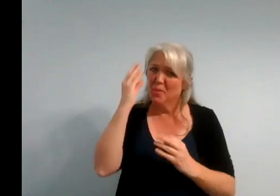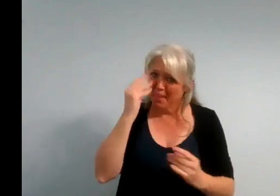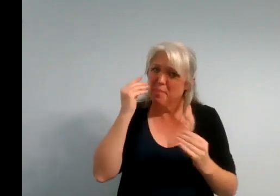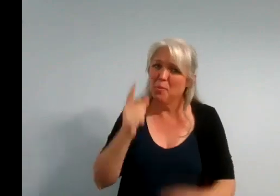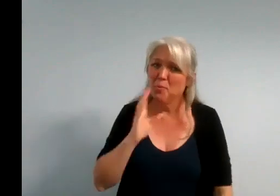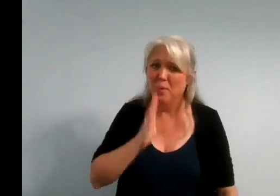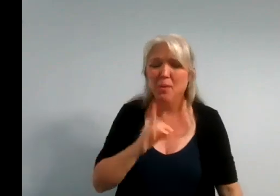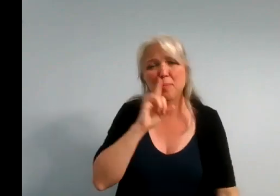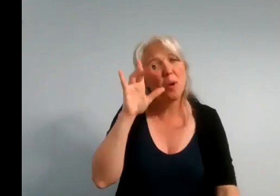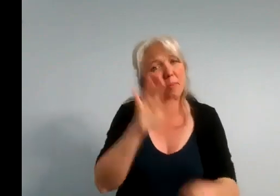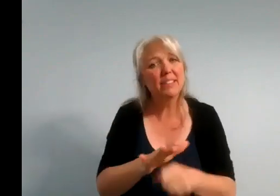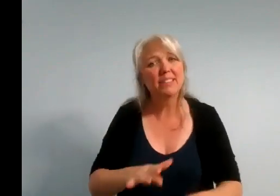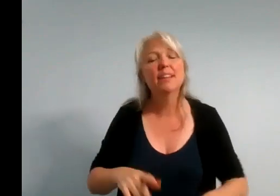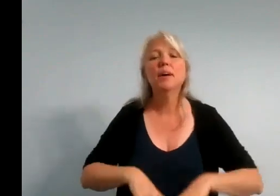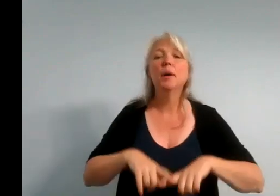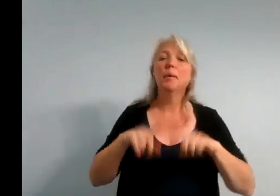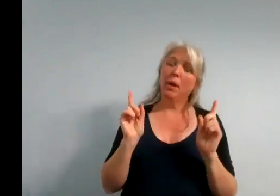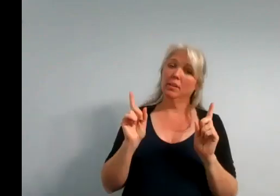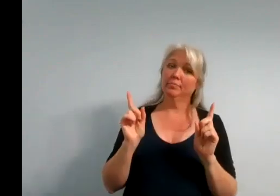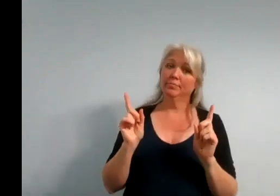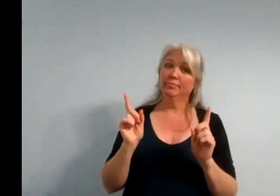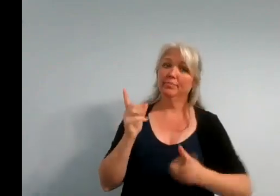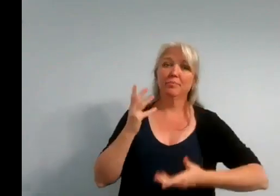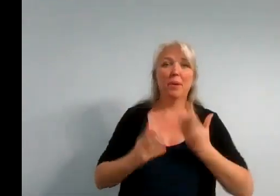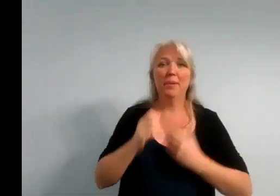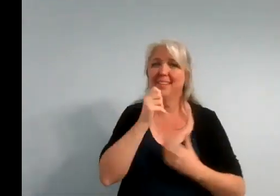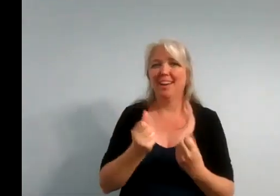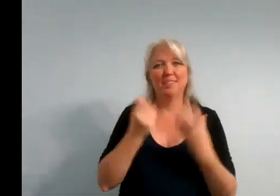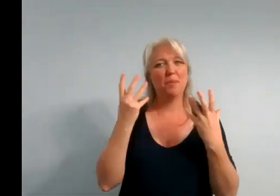I promise. But probably not as much as I did this summer.”